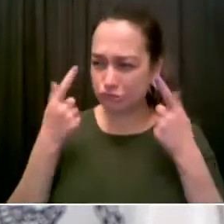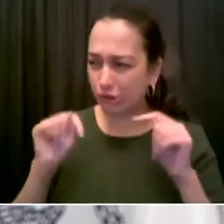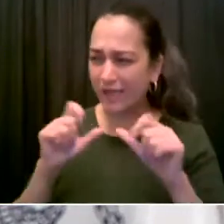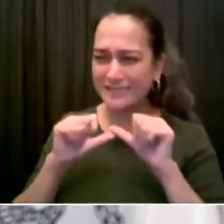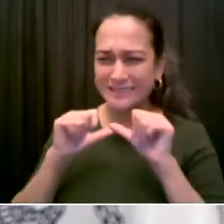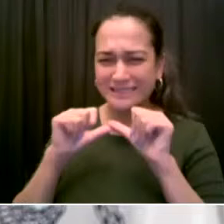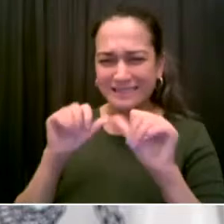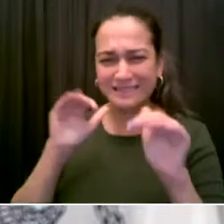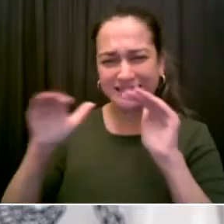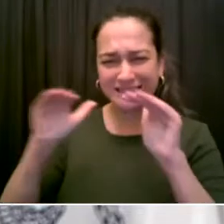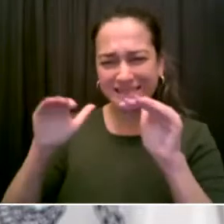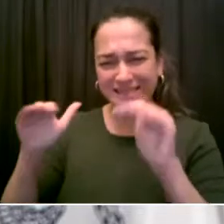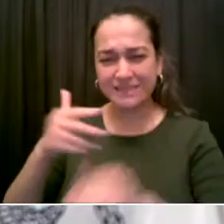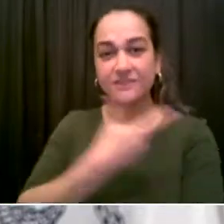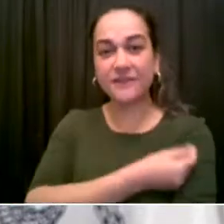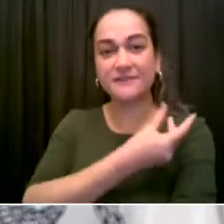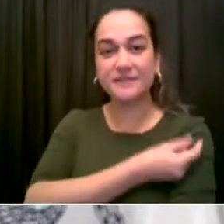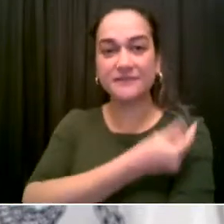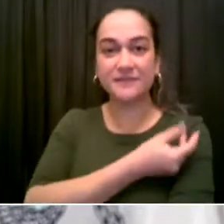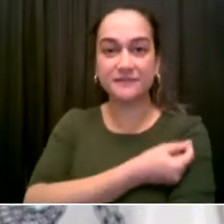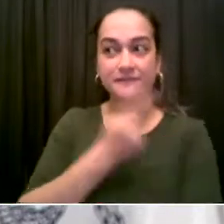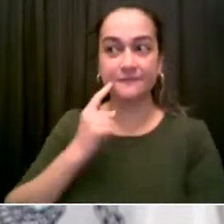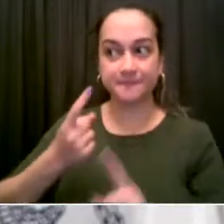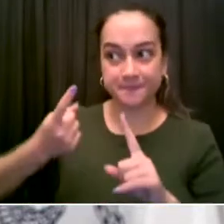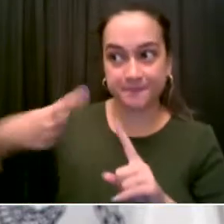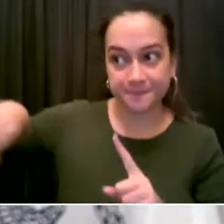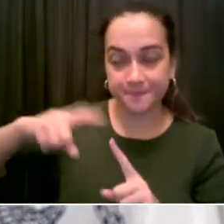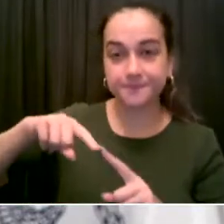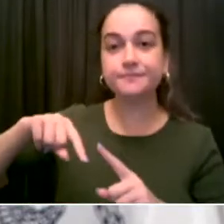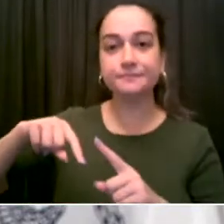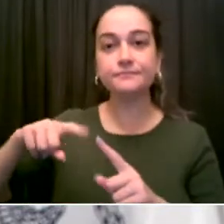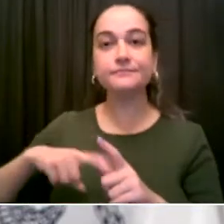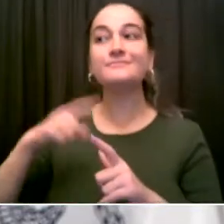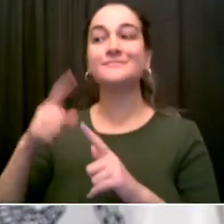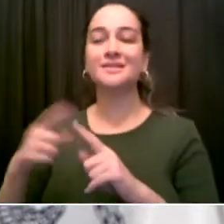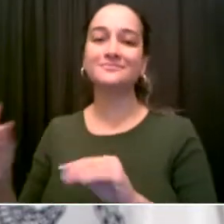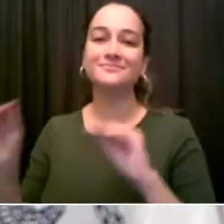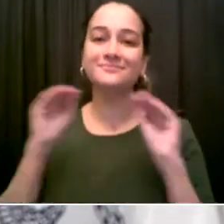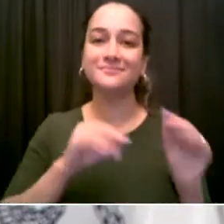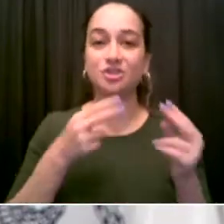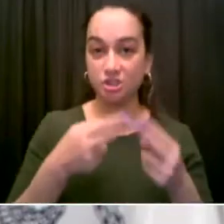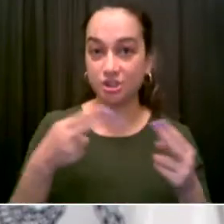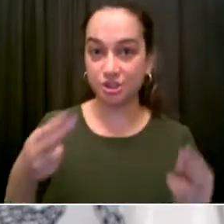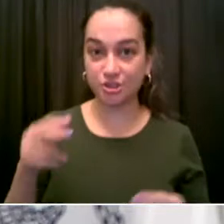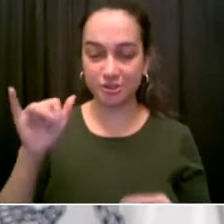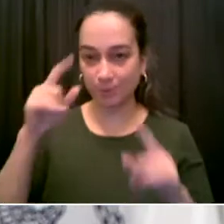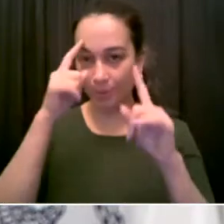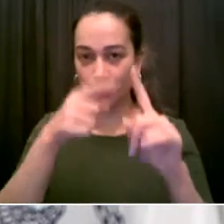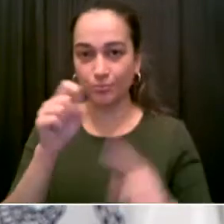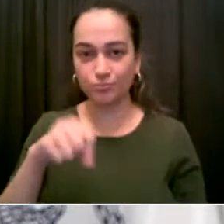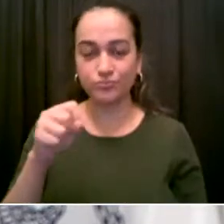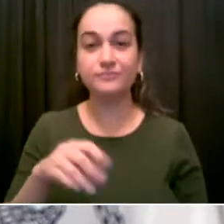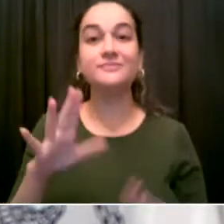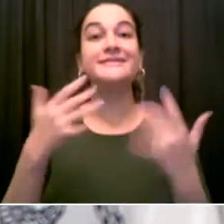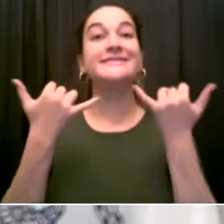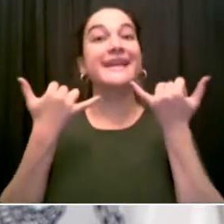ABSOLUTELY. THERE HAS BEEN A VACCINATION EFFORT FOR QUITE A WHILAE NDW E WILKEL EP THAT